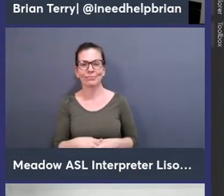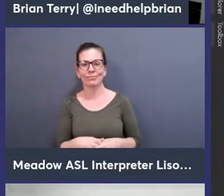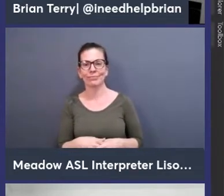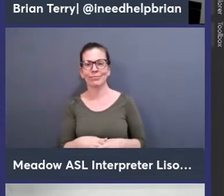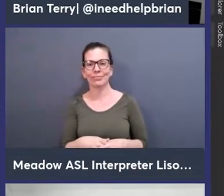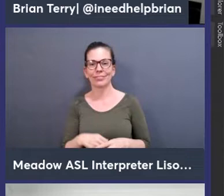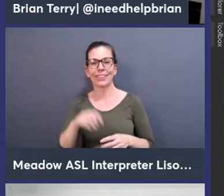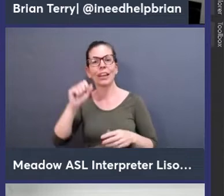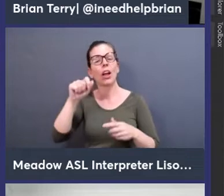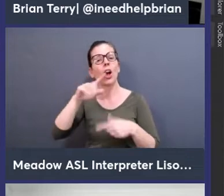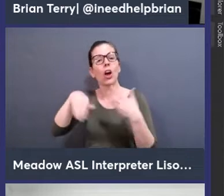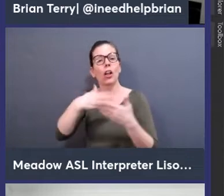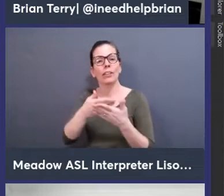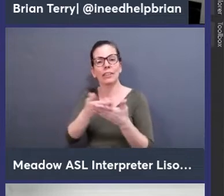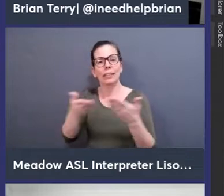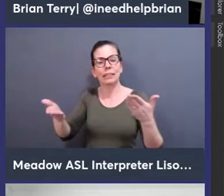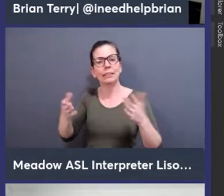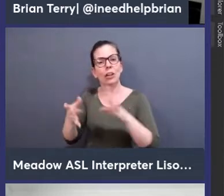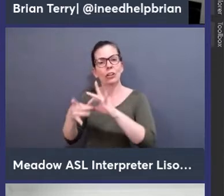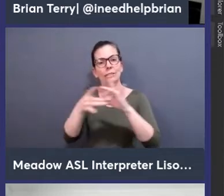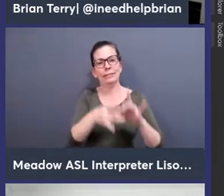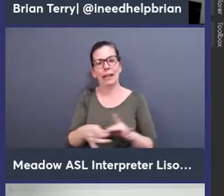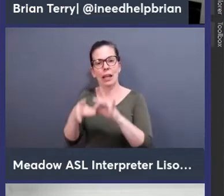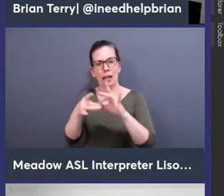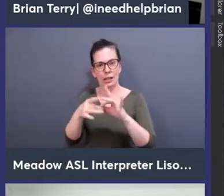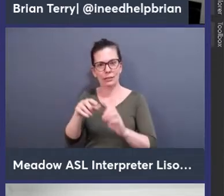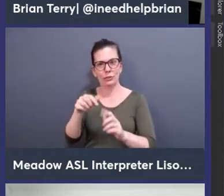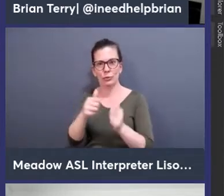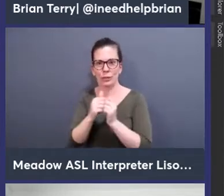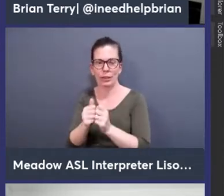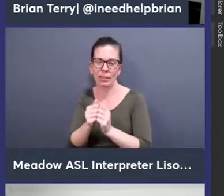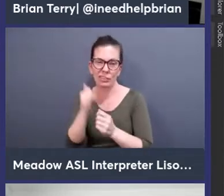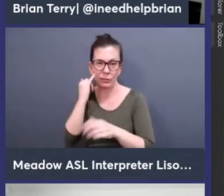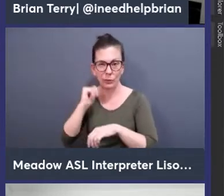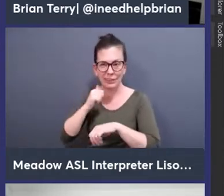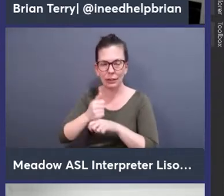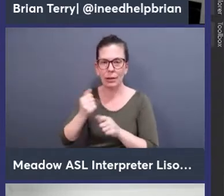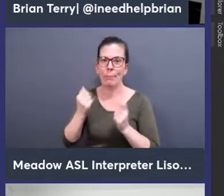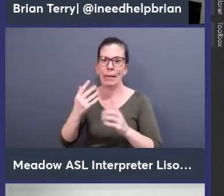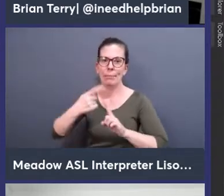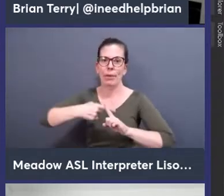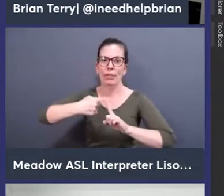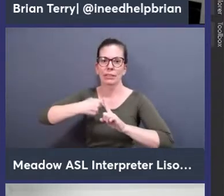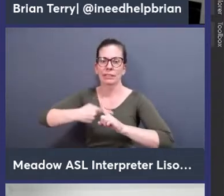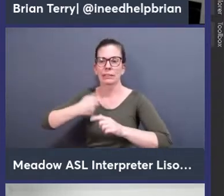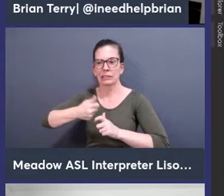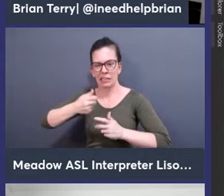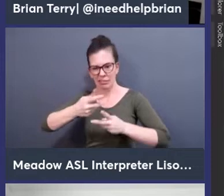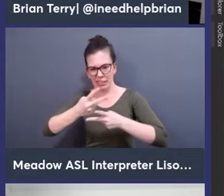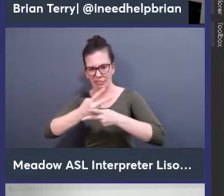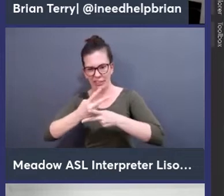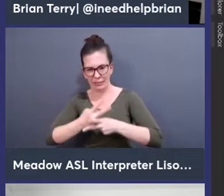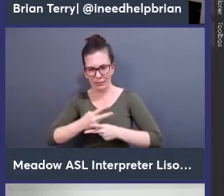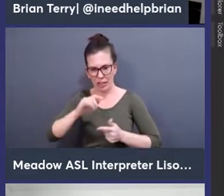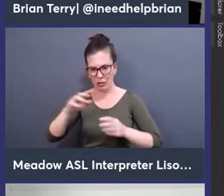And all of these are kind of like tied together. Like somebody who wants to put it together will probably have to spend months and just kind of like deciphering these things,